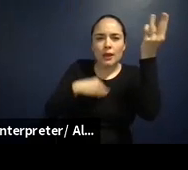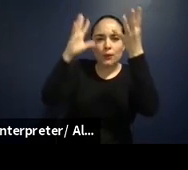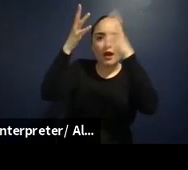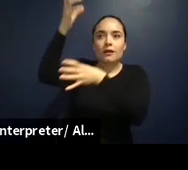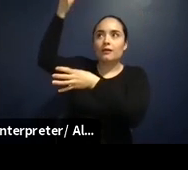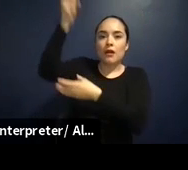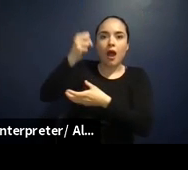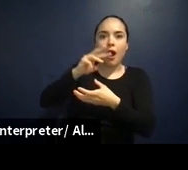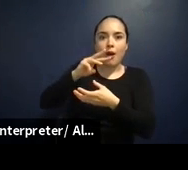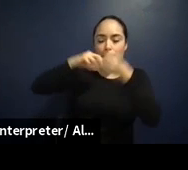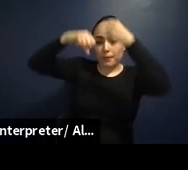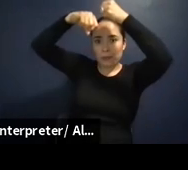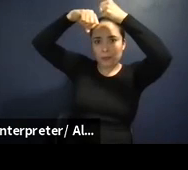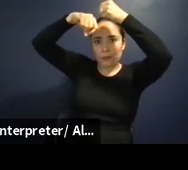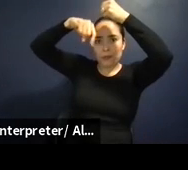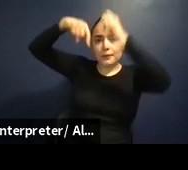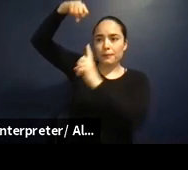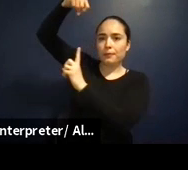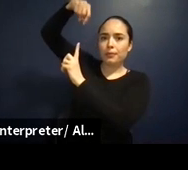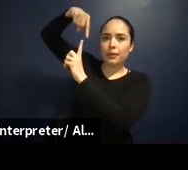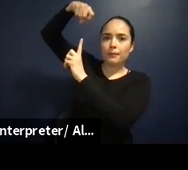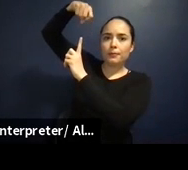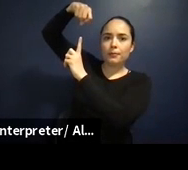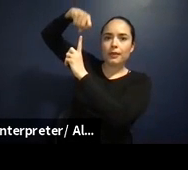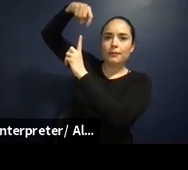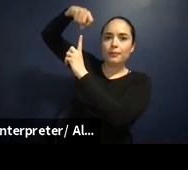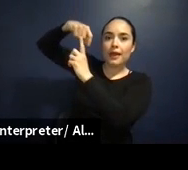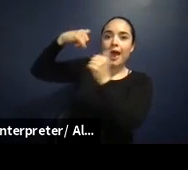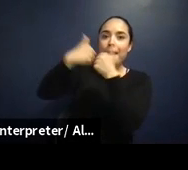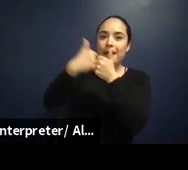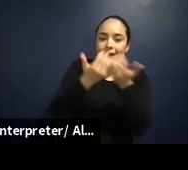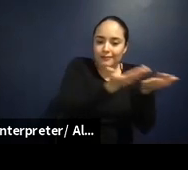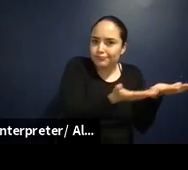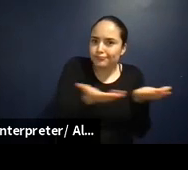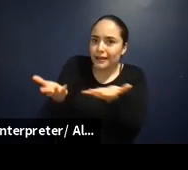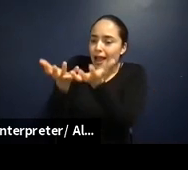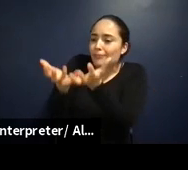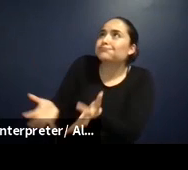it up. So do we want to talk about these? [Kim]: Yeah. So those are, I mean, those look very similar to